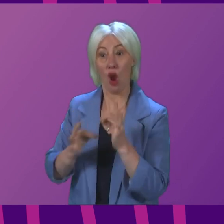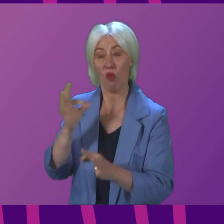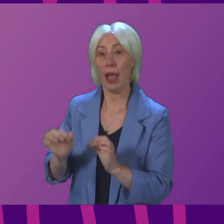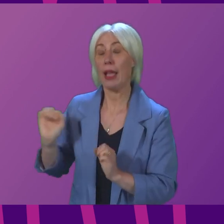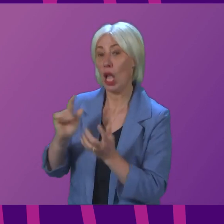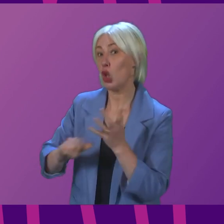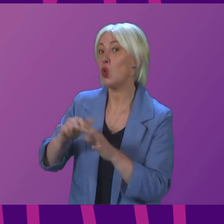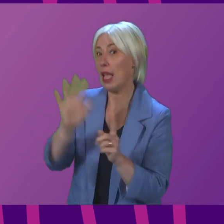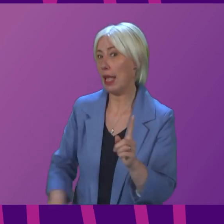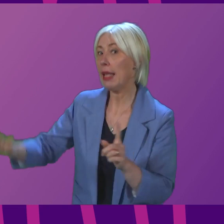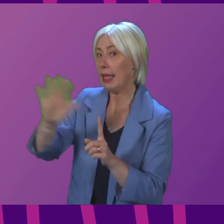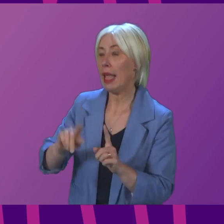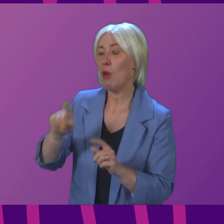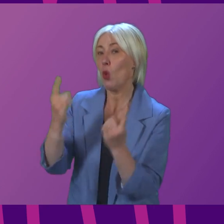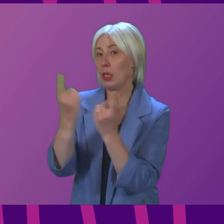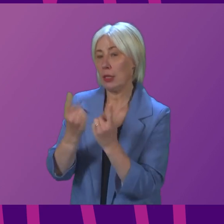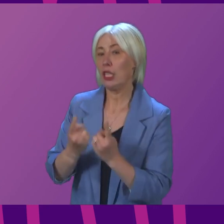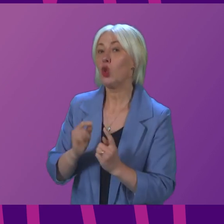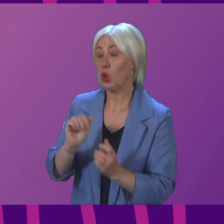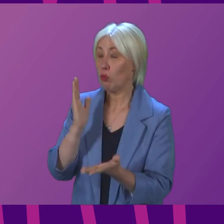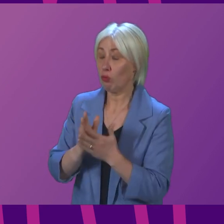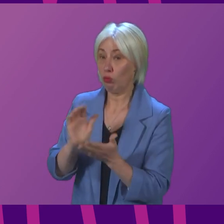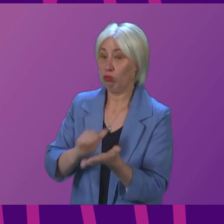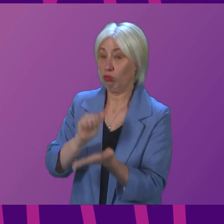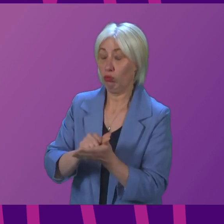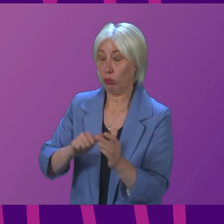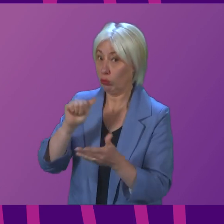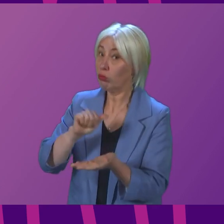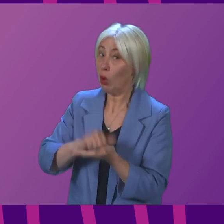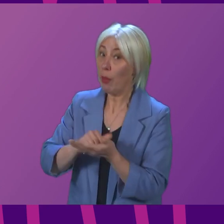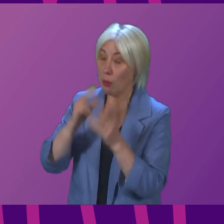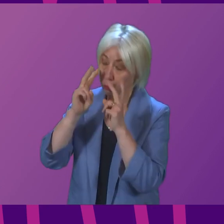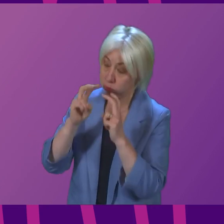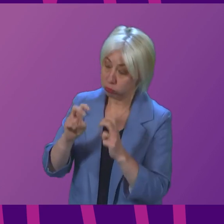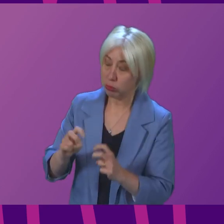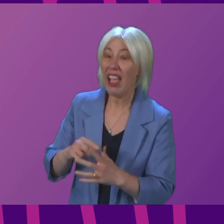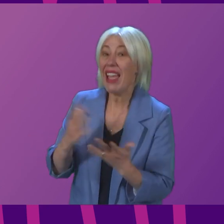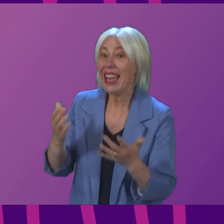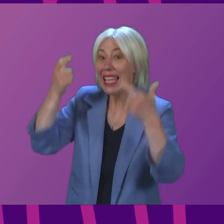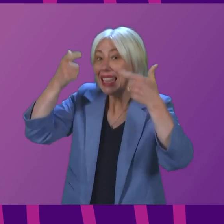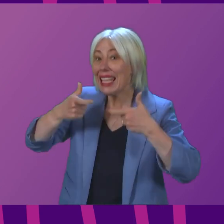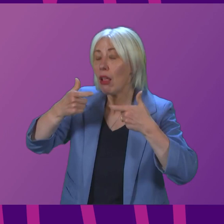Those matters will, rightly and properly, be scrutinised should any legal cases be brought